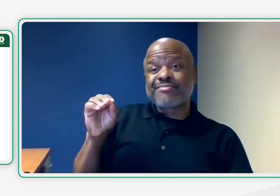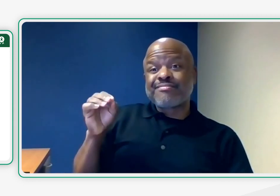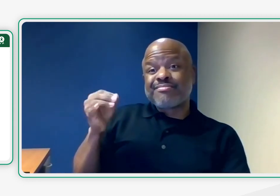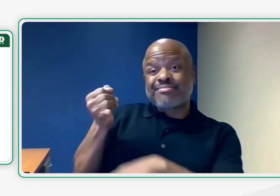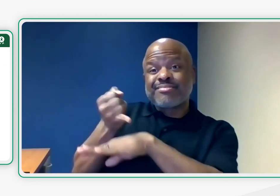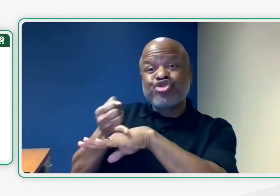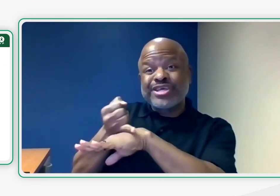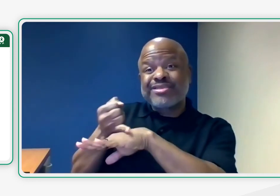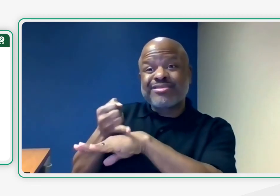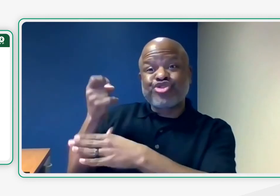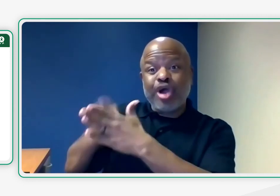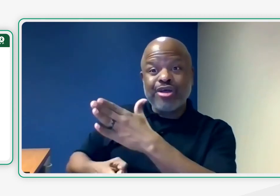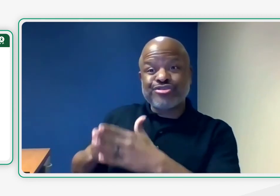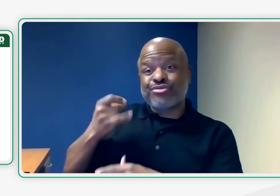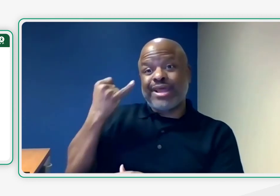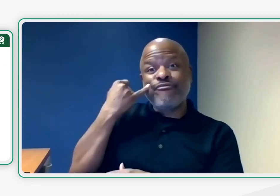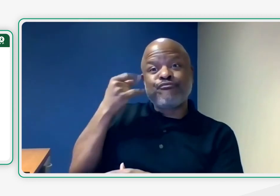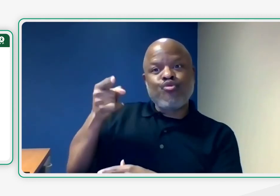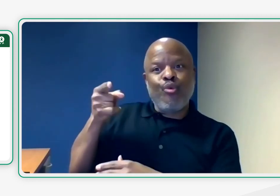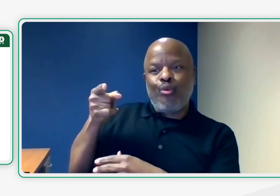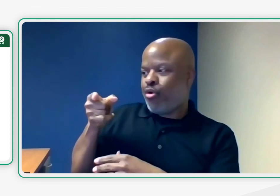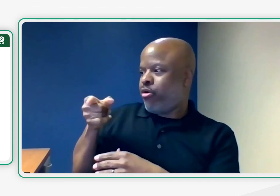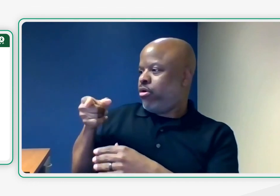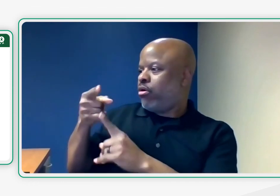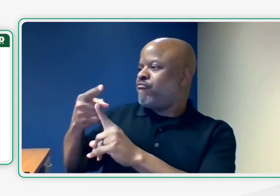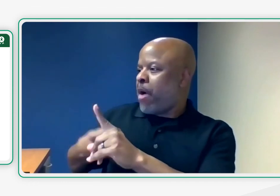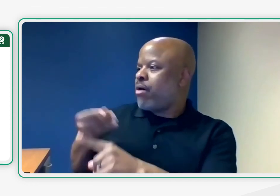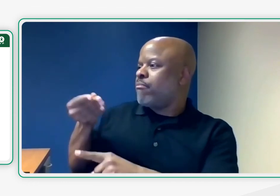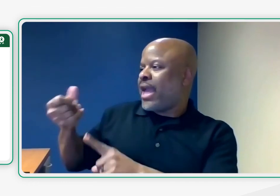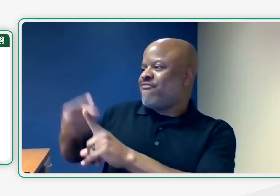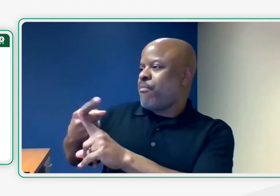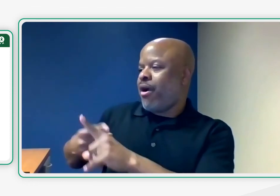And, think, that credit card may have 20% interest on it.